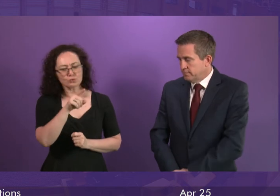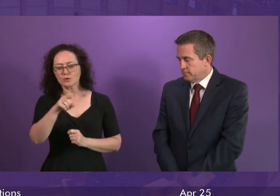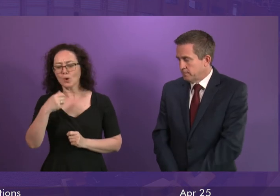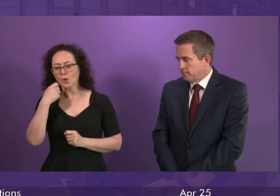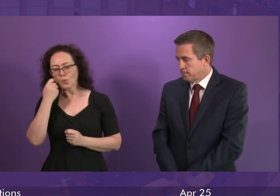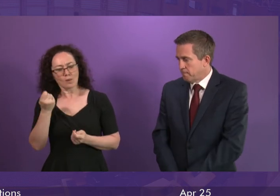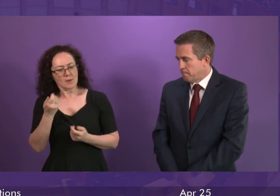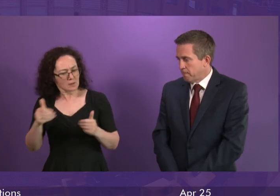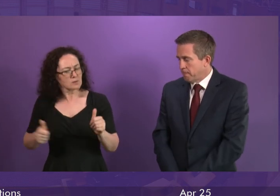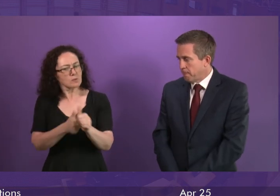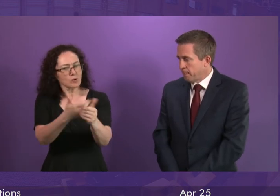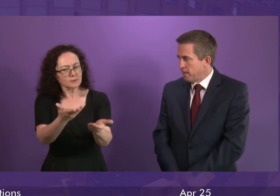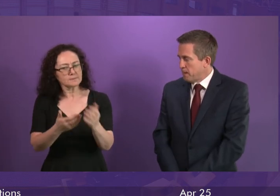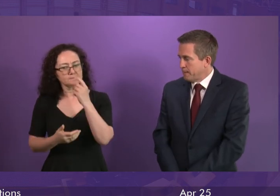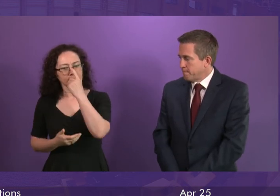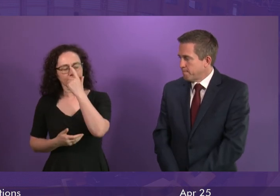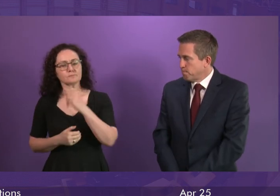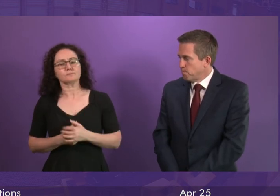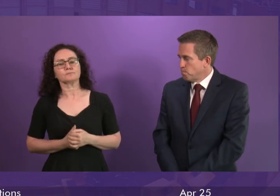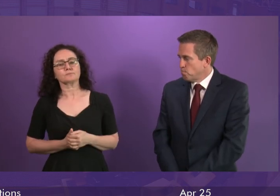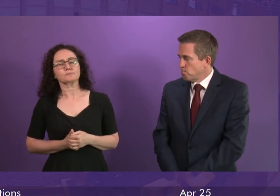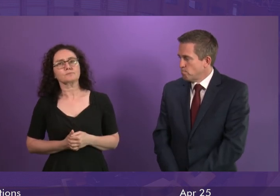schools across the country. To ensure that that commitment is met in full